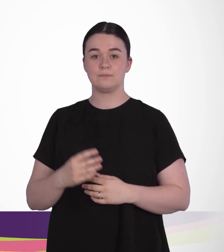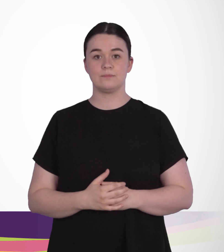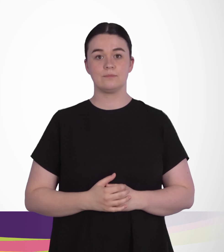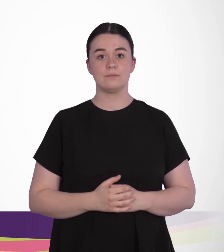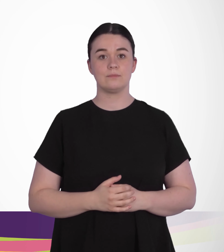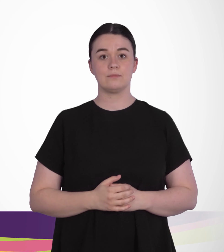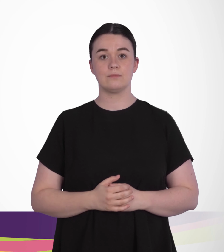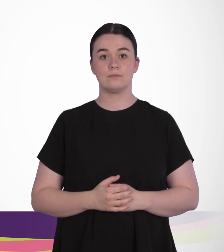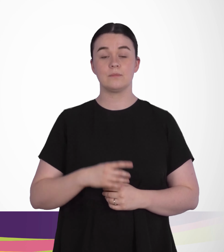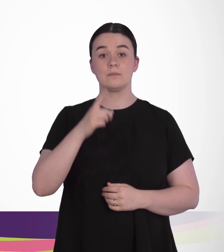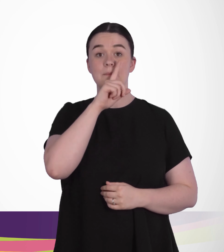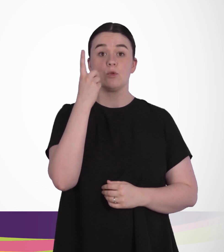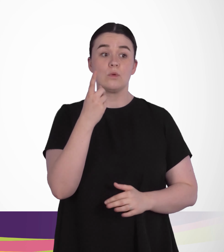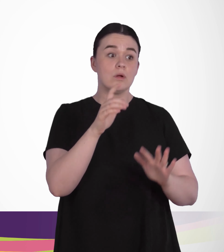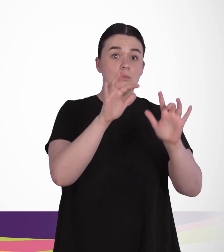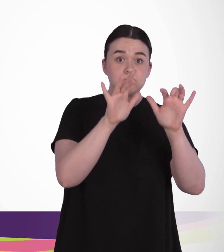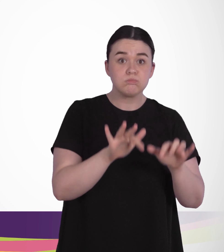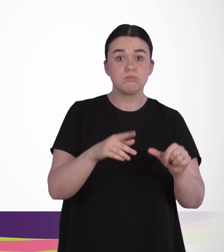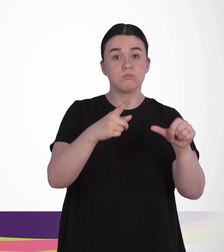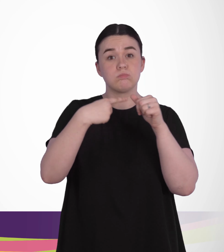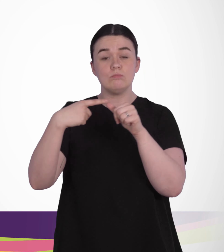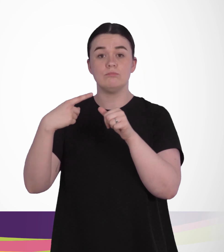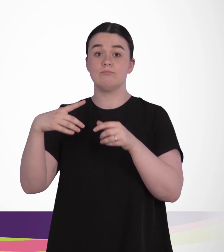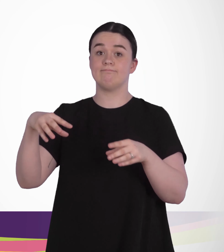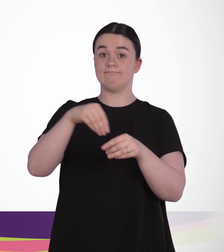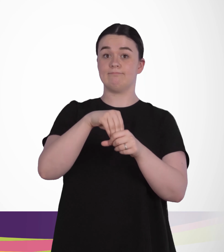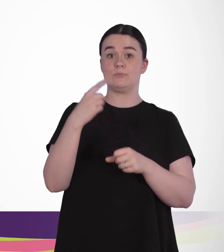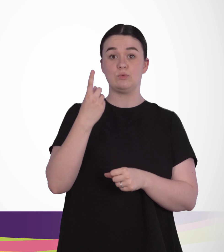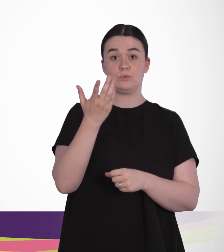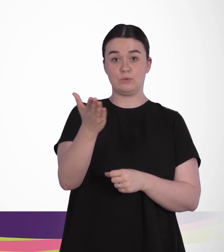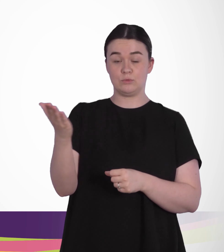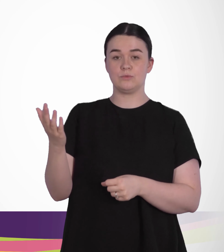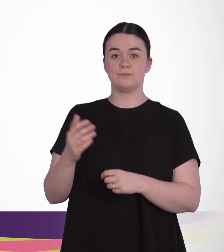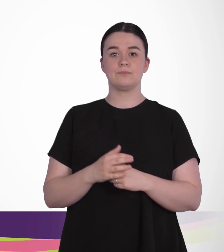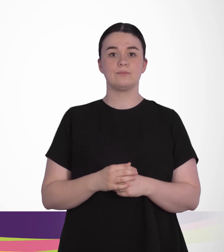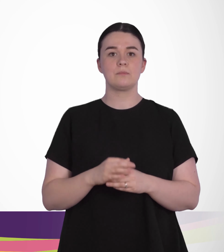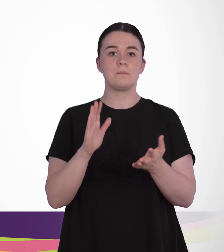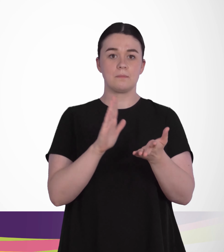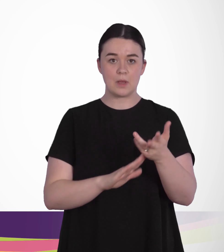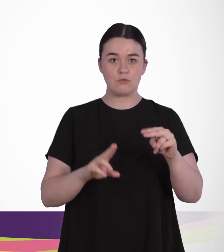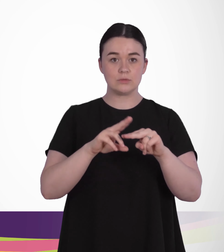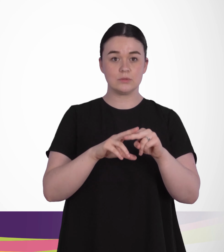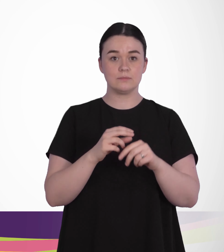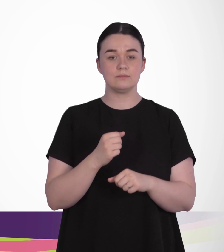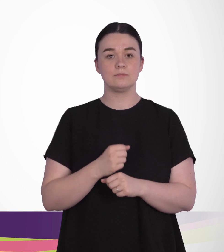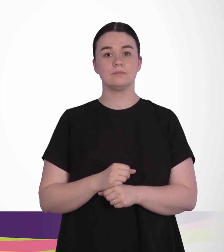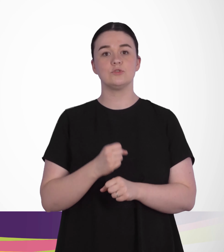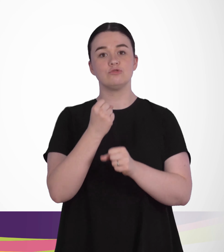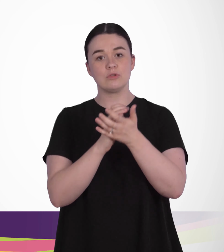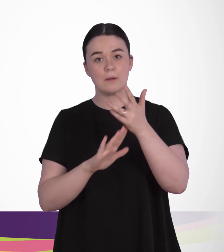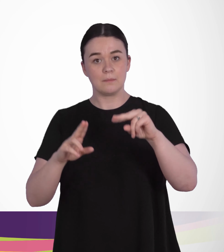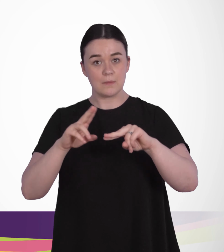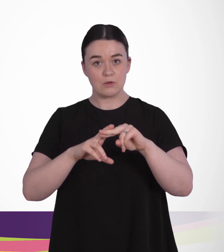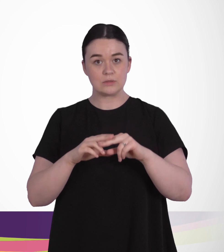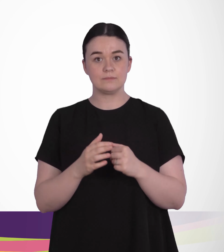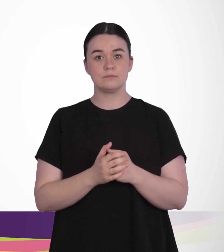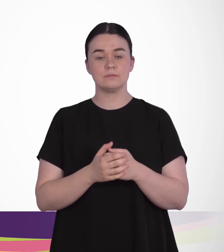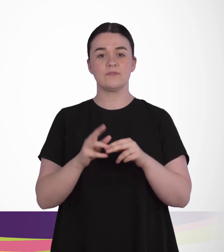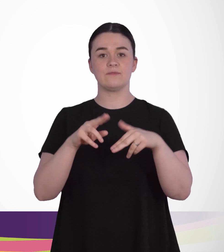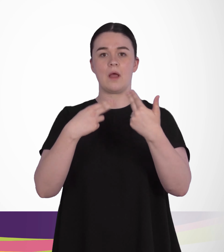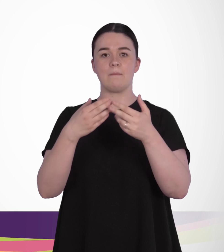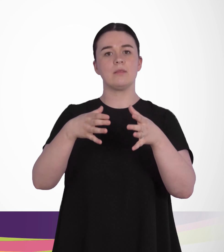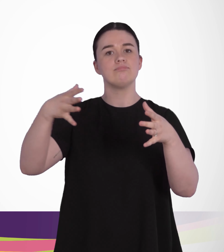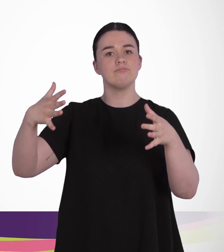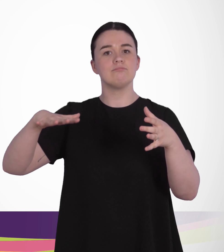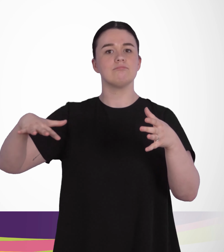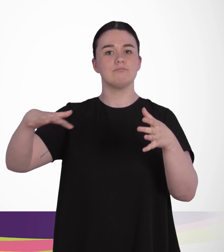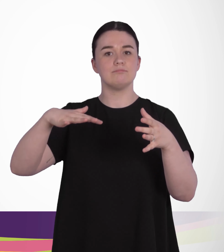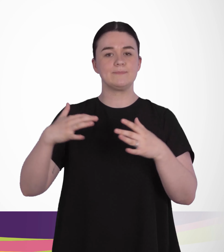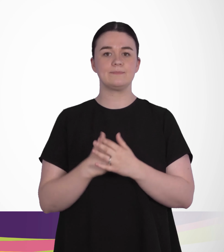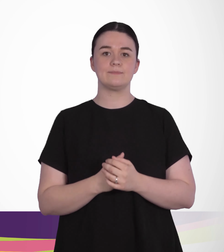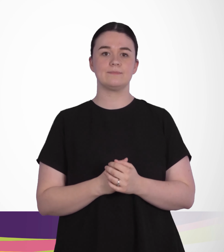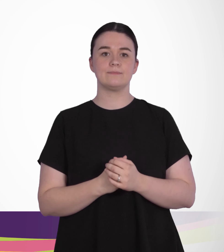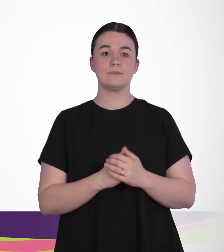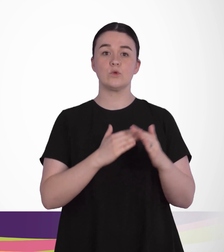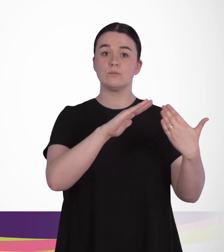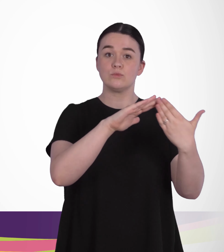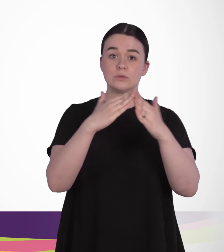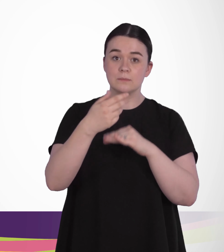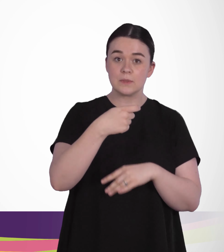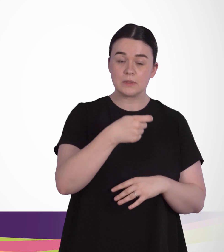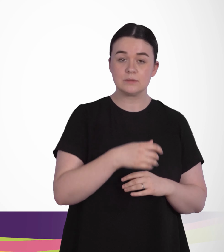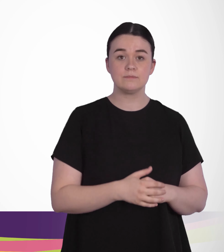Respondents included parents, grandparents, extended family, community members,